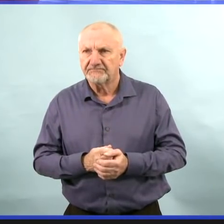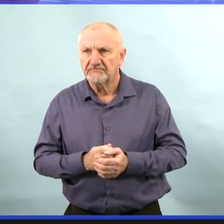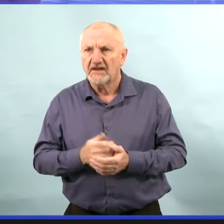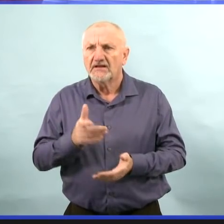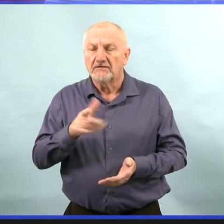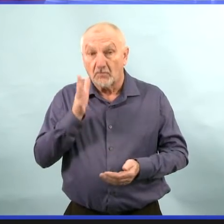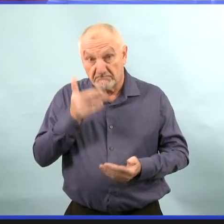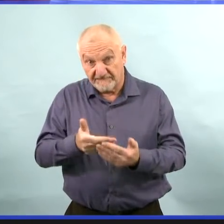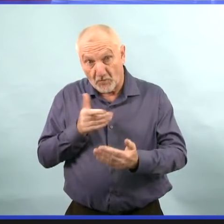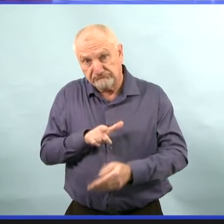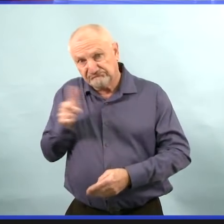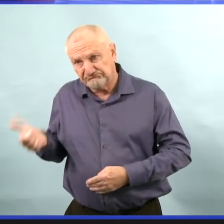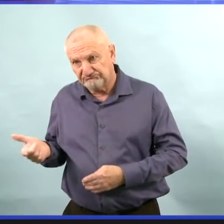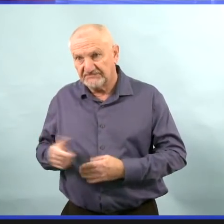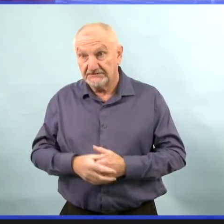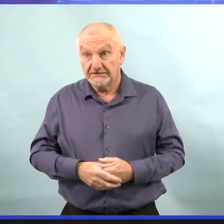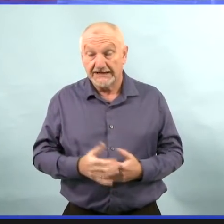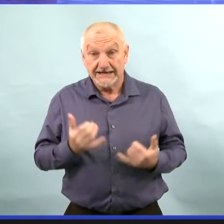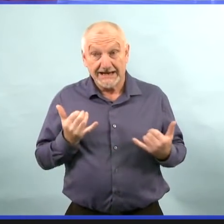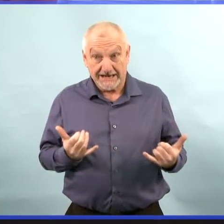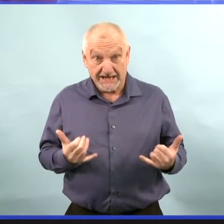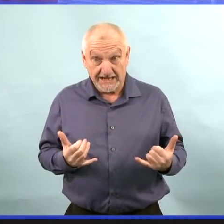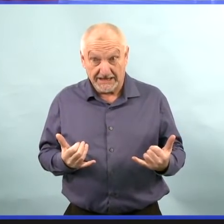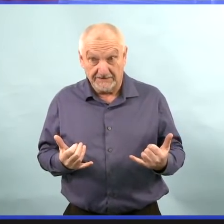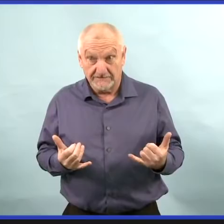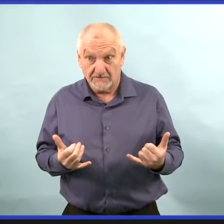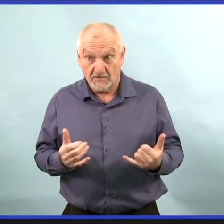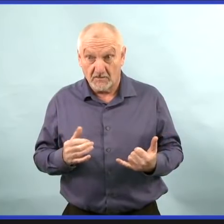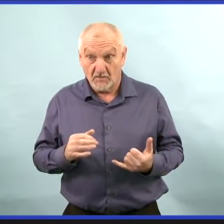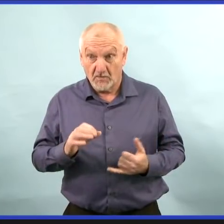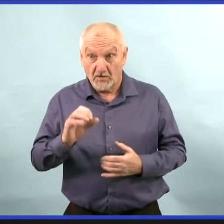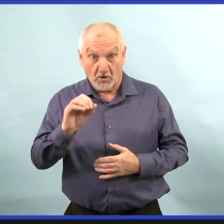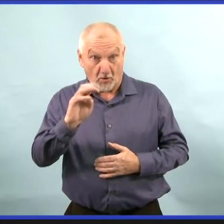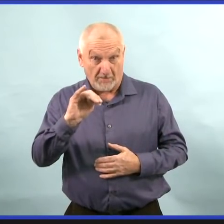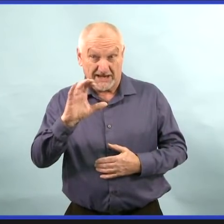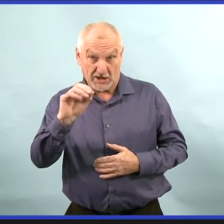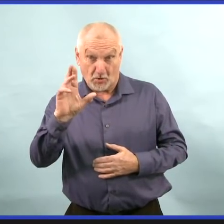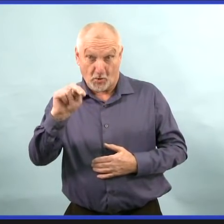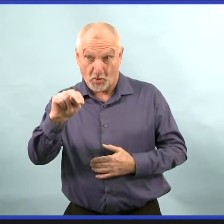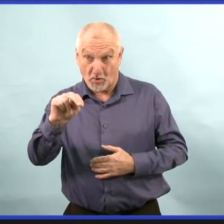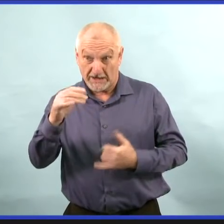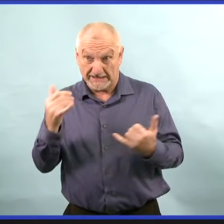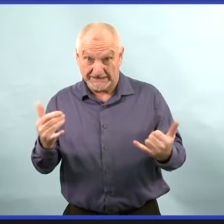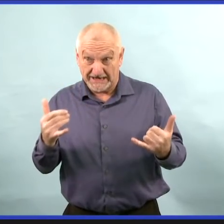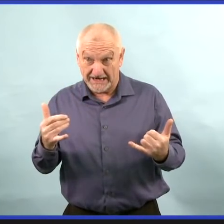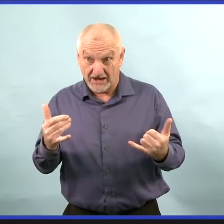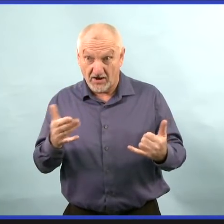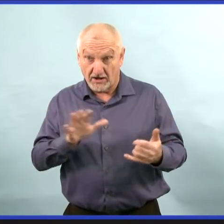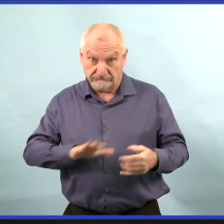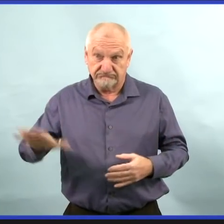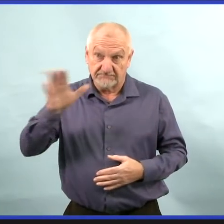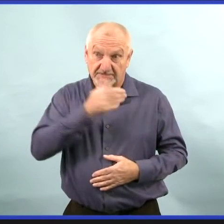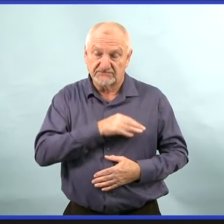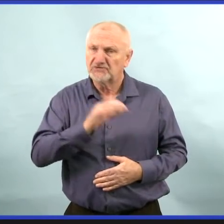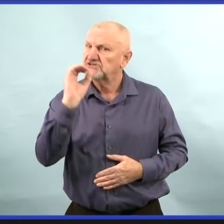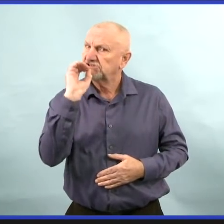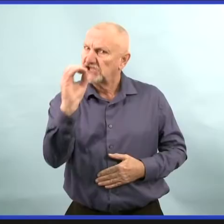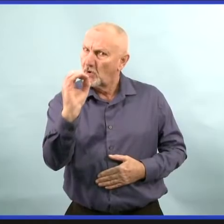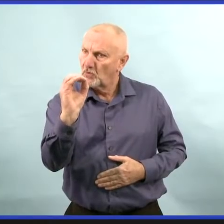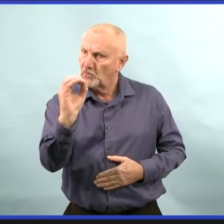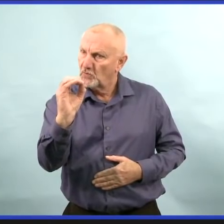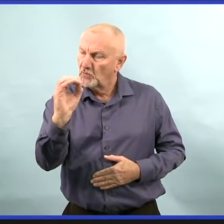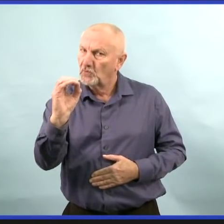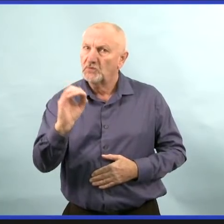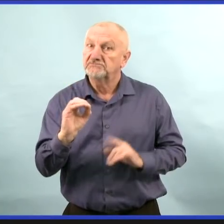b11529 or omicron variant that have been detected in manitoba province can confirm